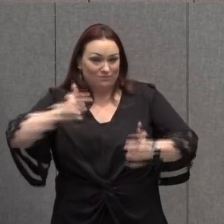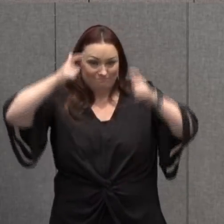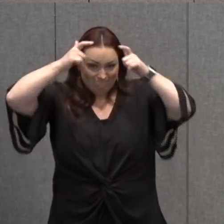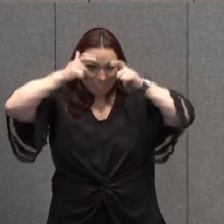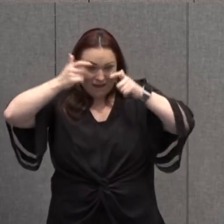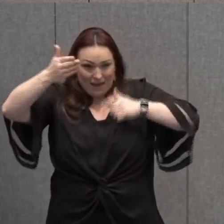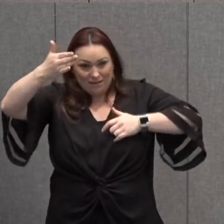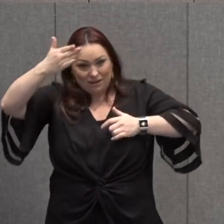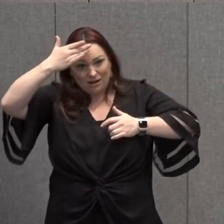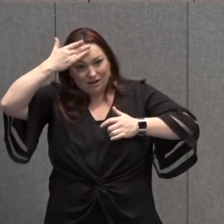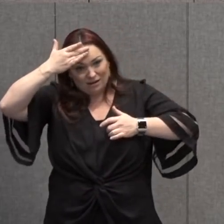Okay, ready?